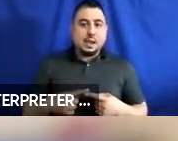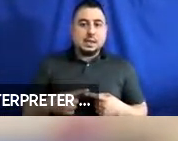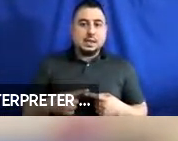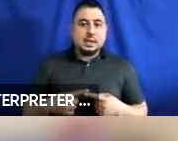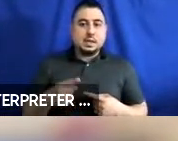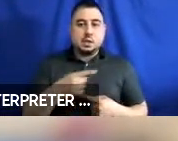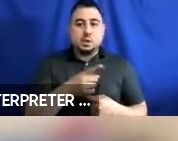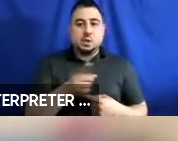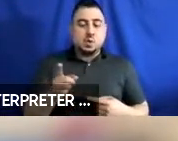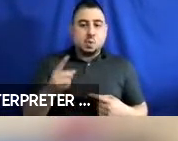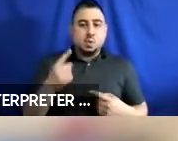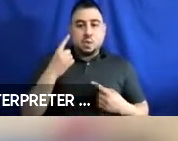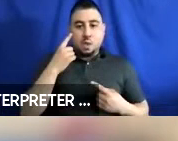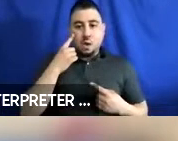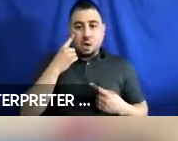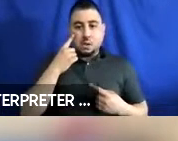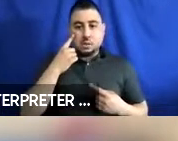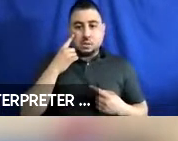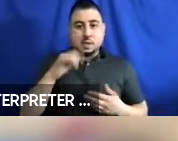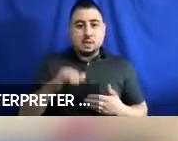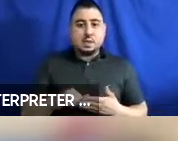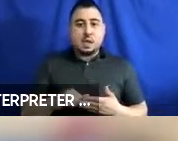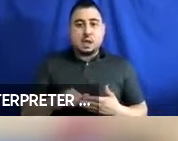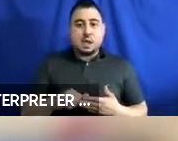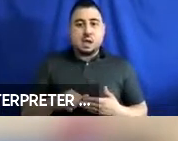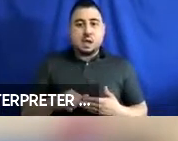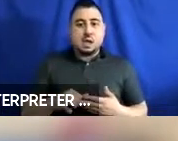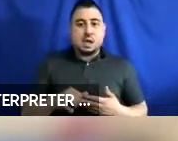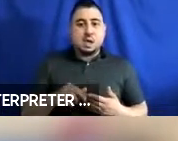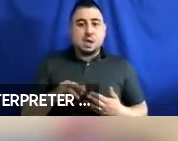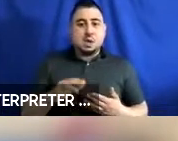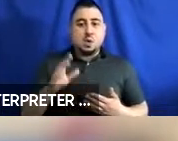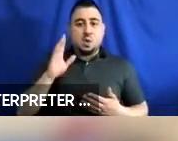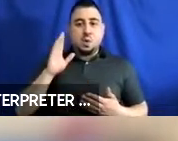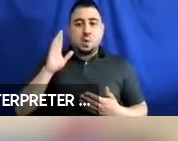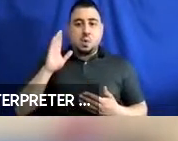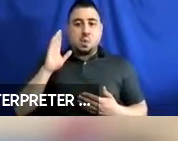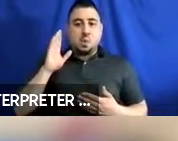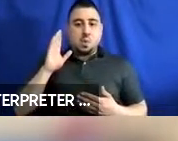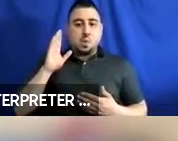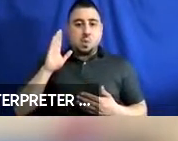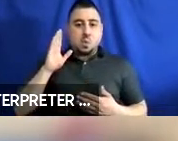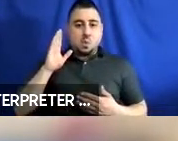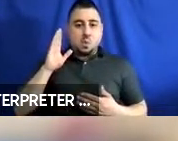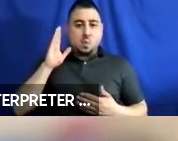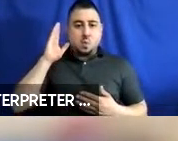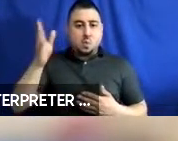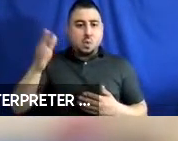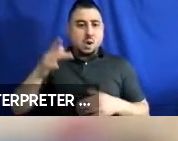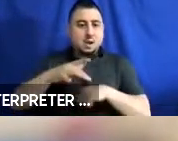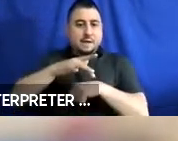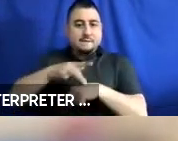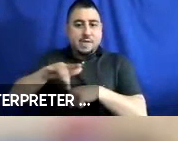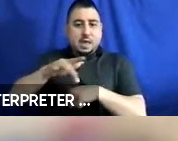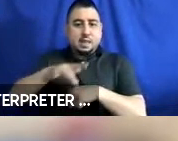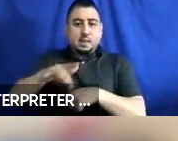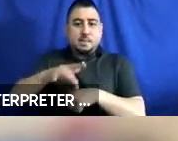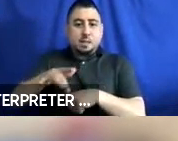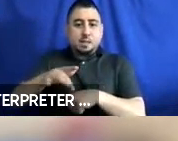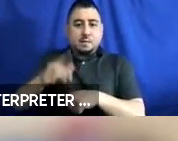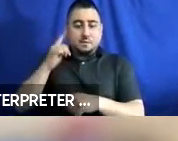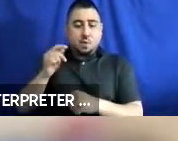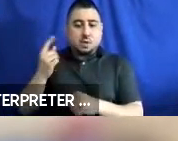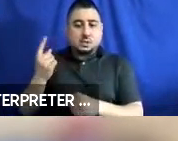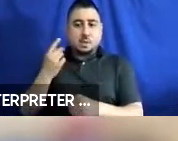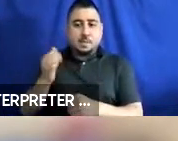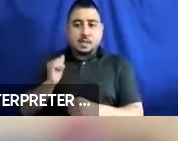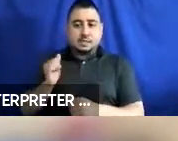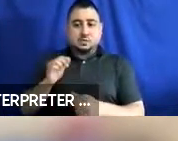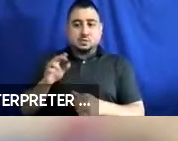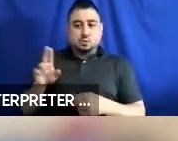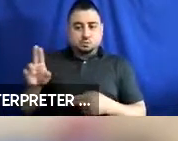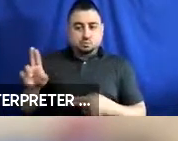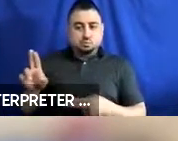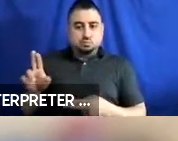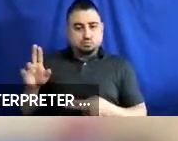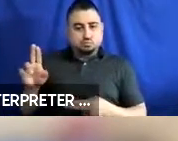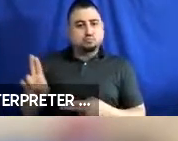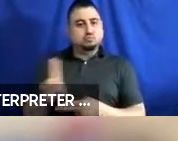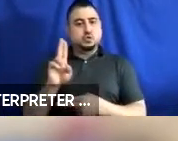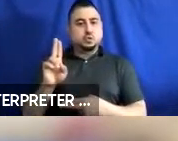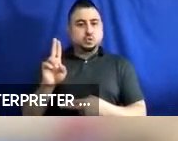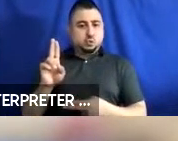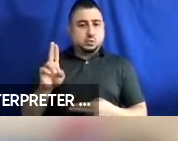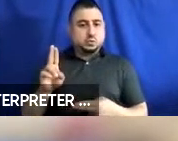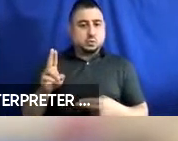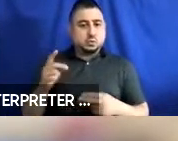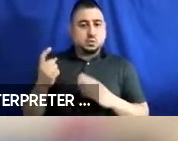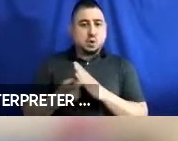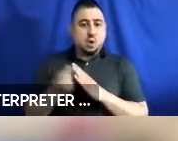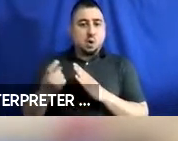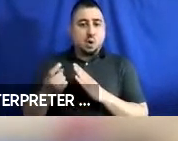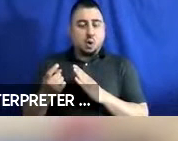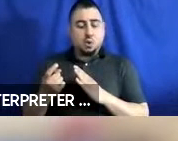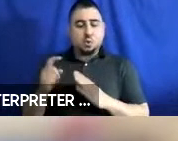you thought that that would be an option for someone like myself to use a auto taxi or